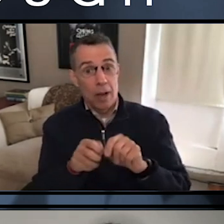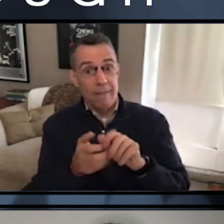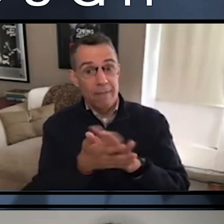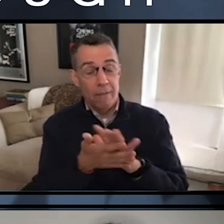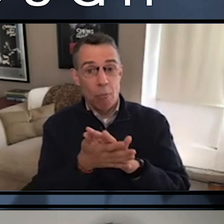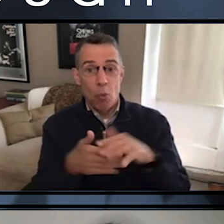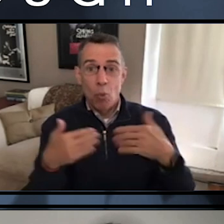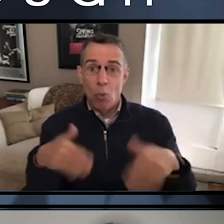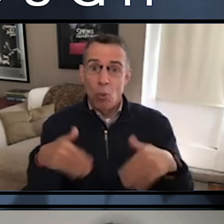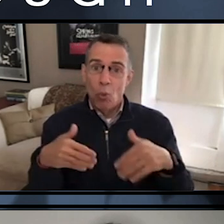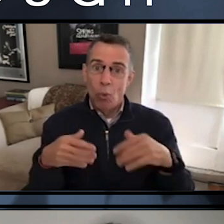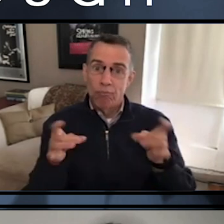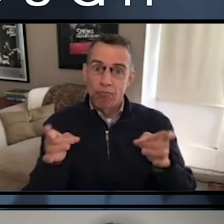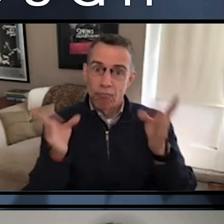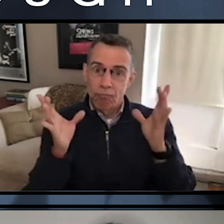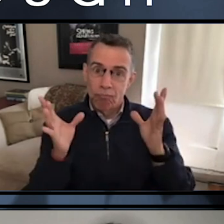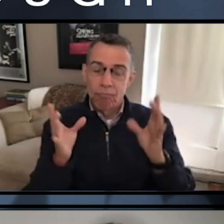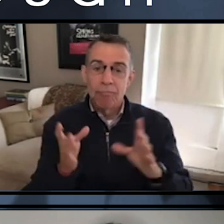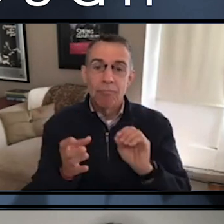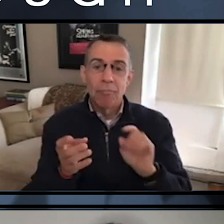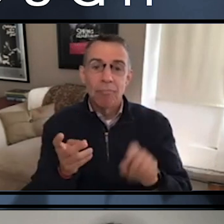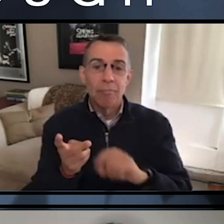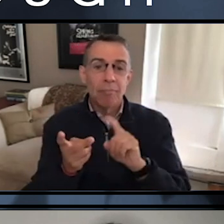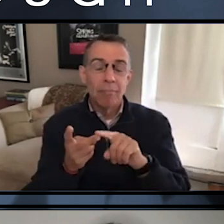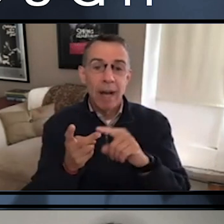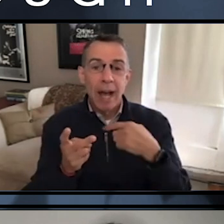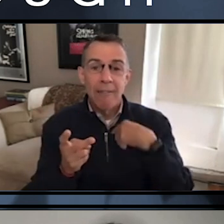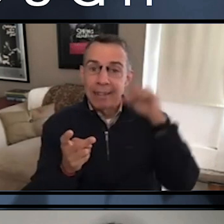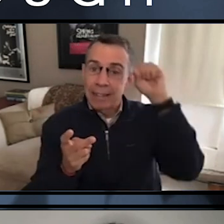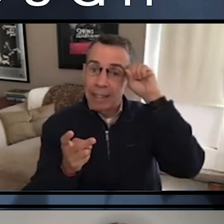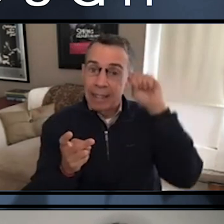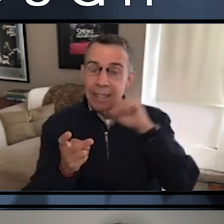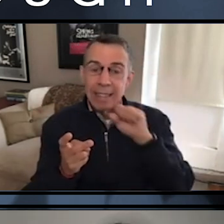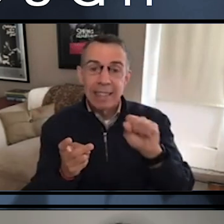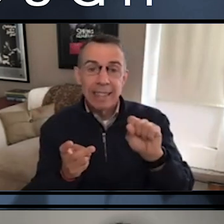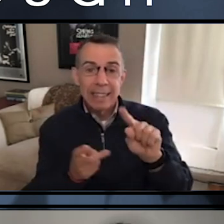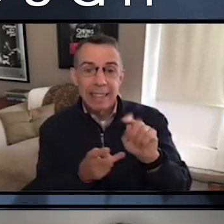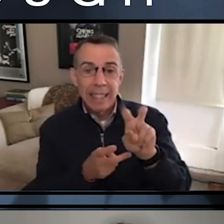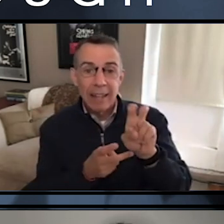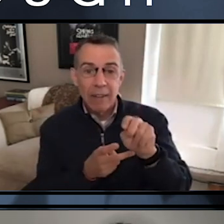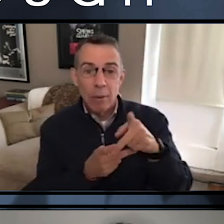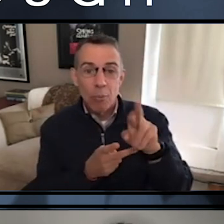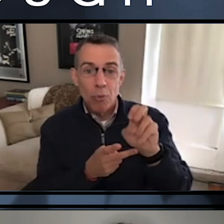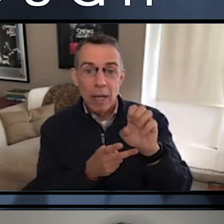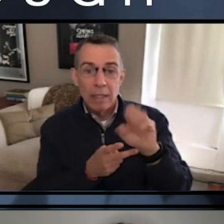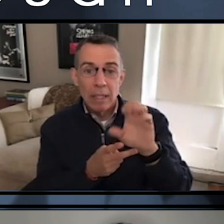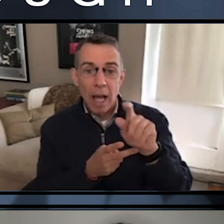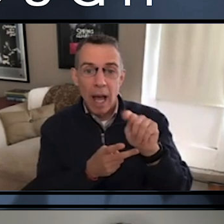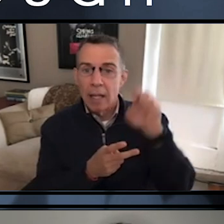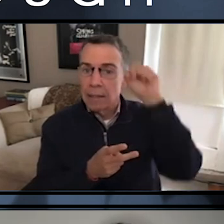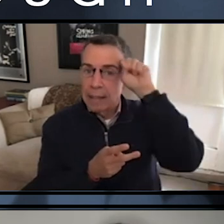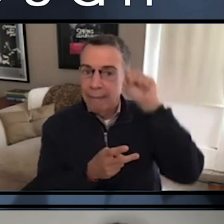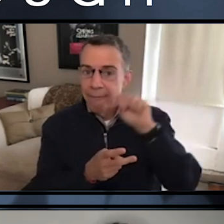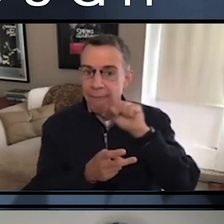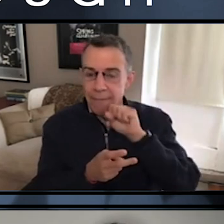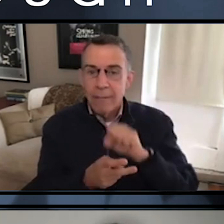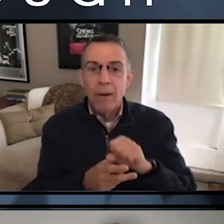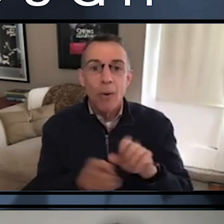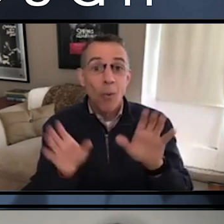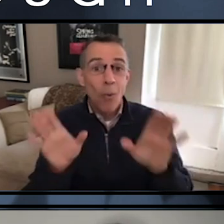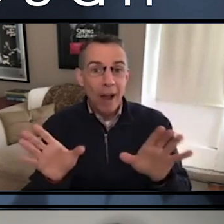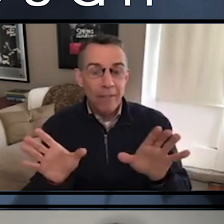tremendous. And we also have Steven Prescod. All right. Wonderful. I had the